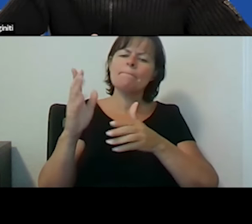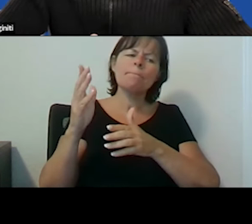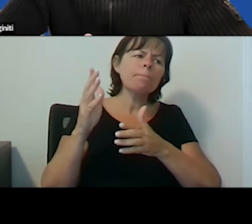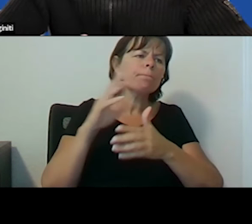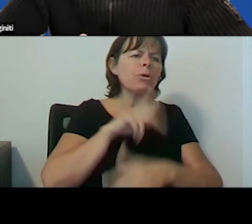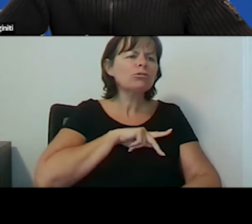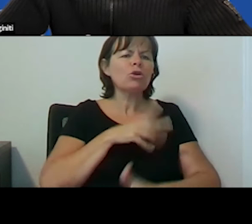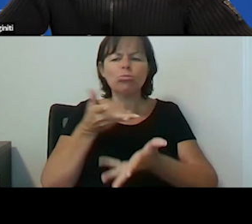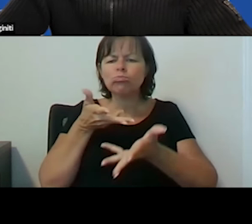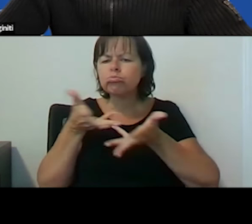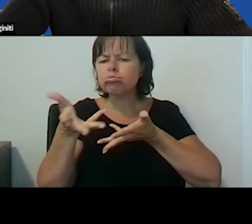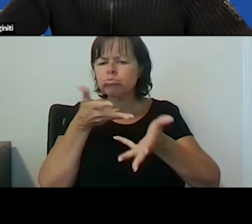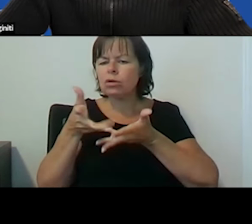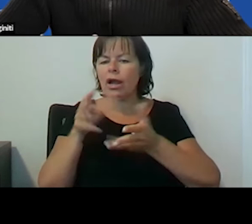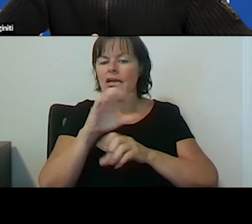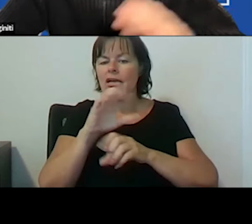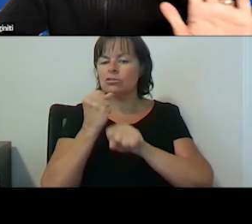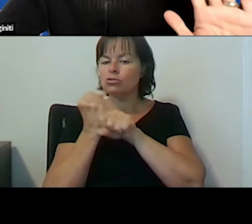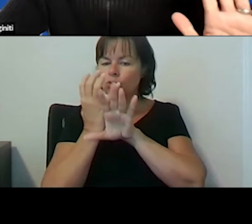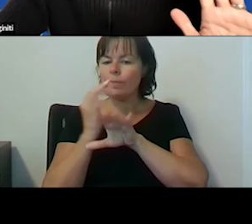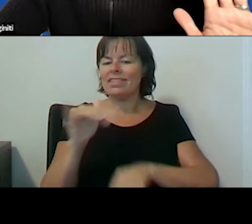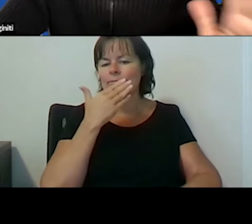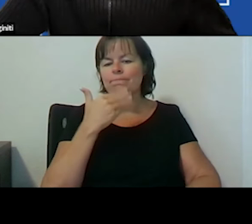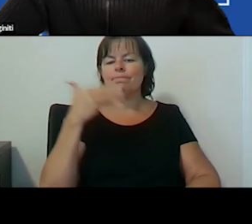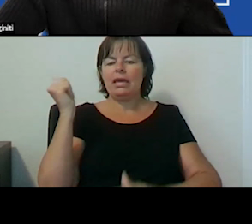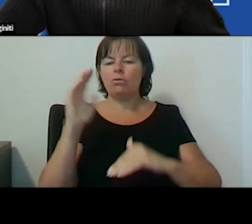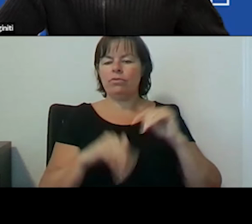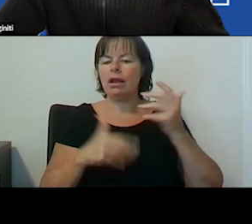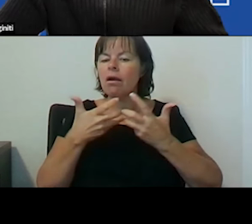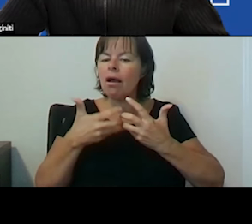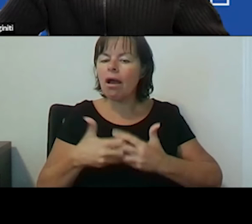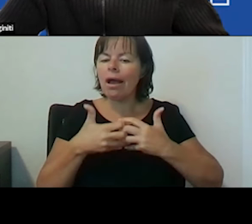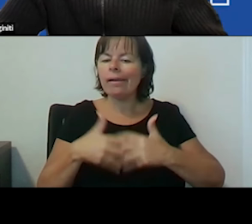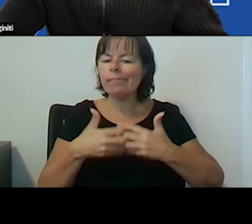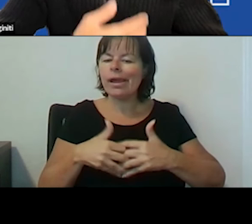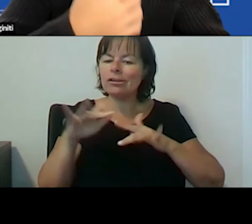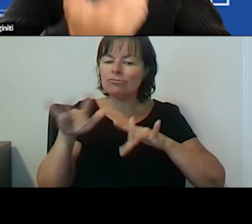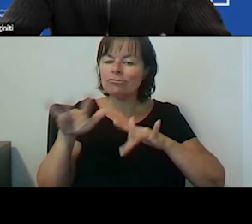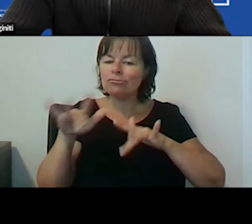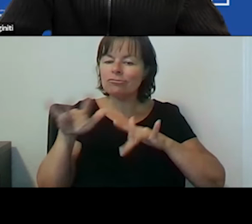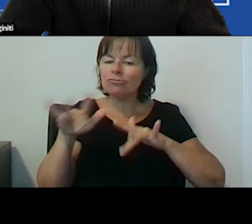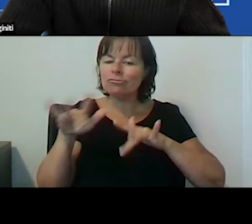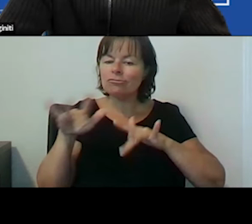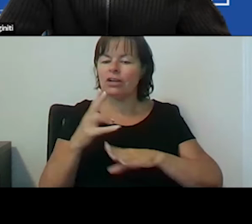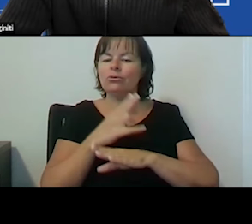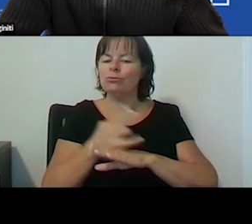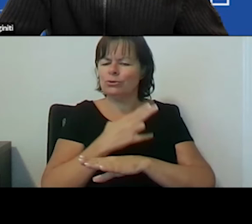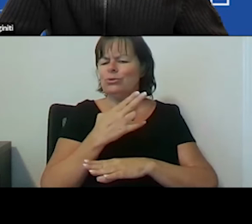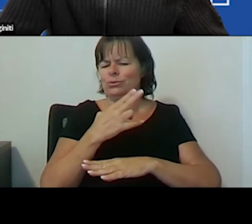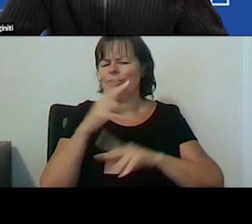I really think that's a lot better than the automated user testing platforms I I looked into a lot of user testing platforms and